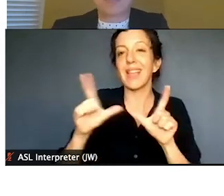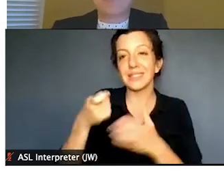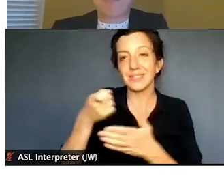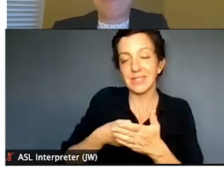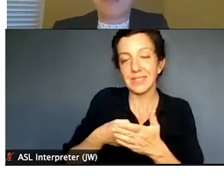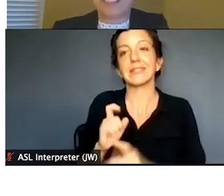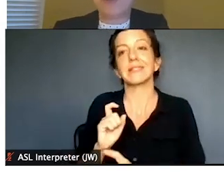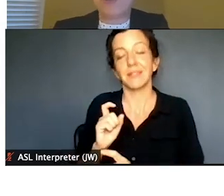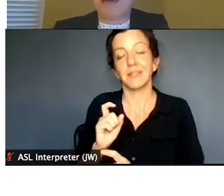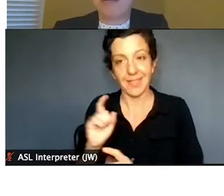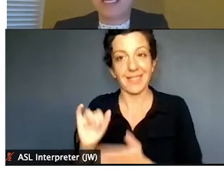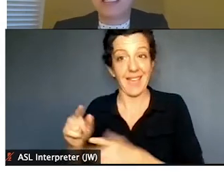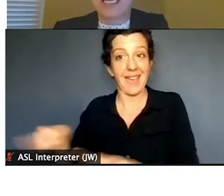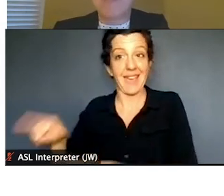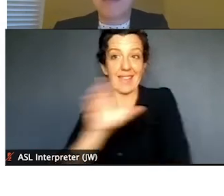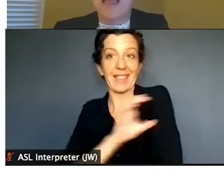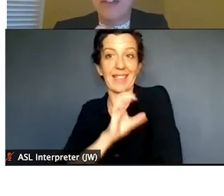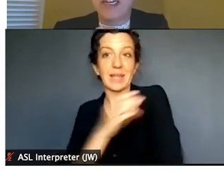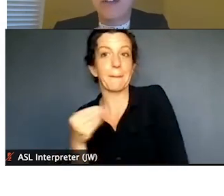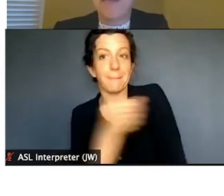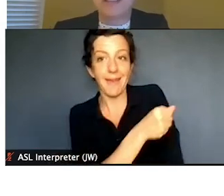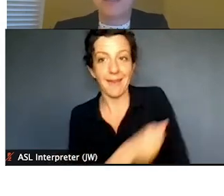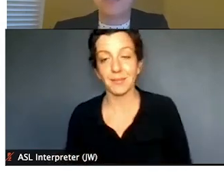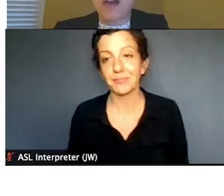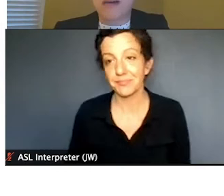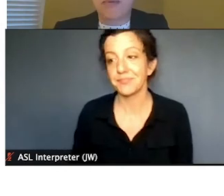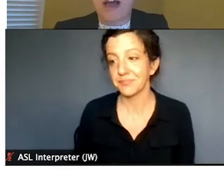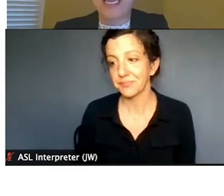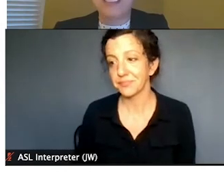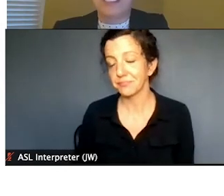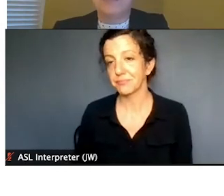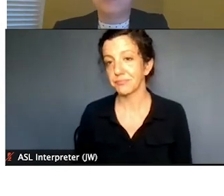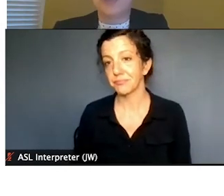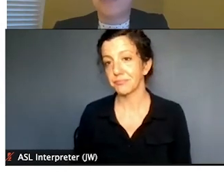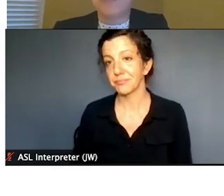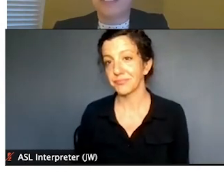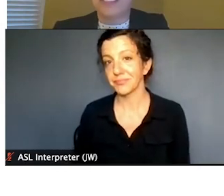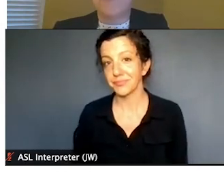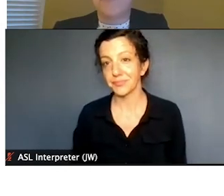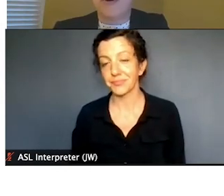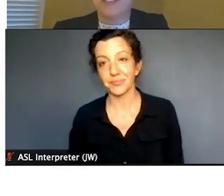There are financial penalties that can be levied if businesses do not comply, and they're generally enforced